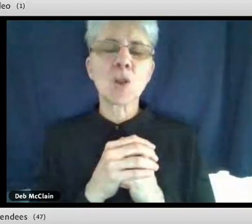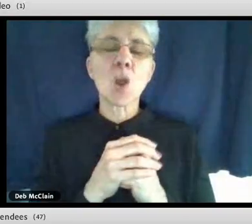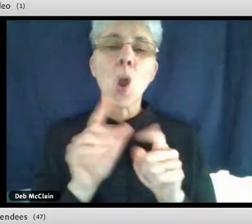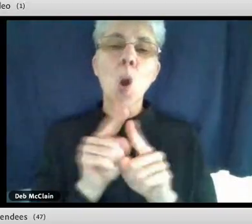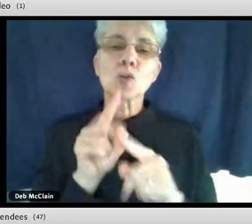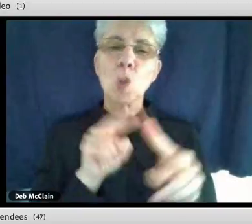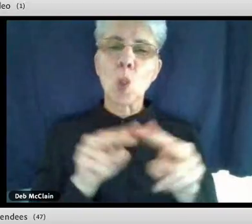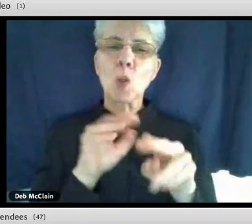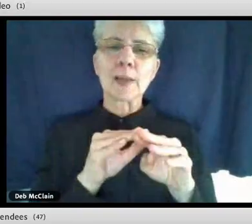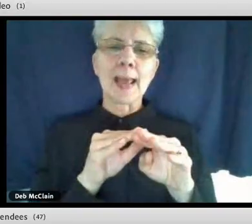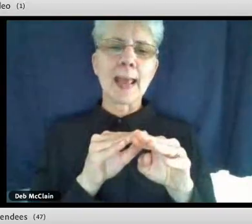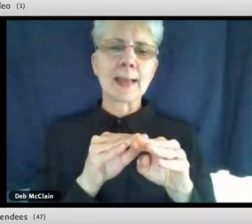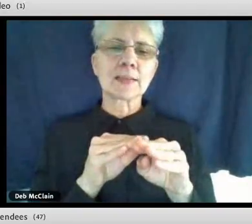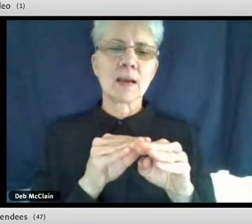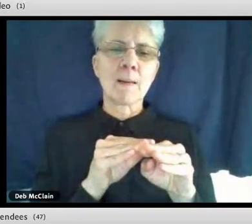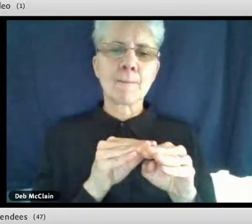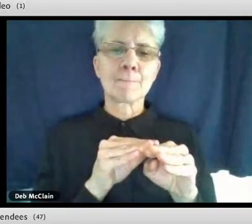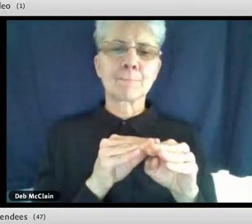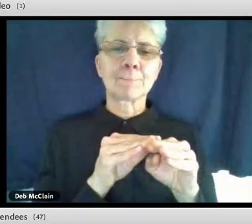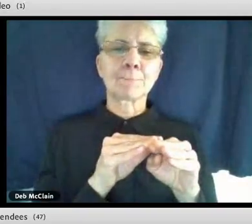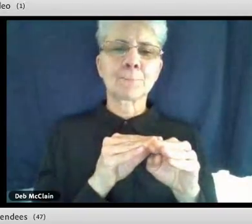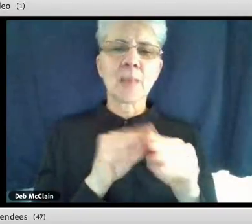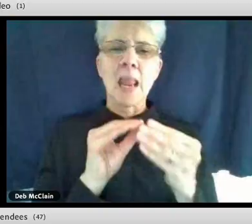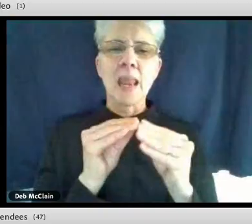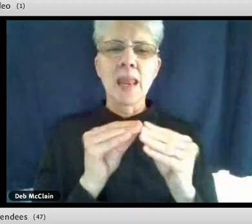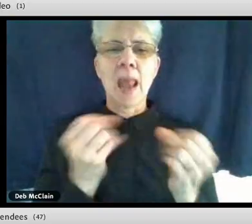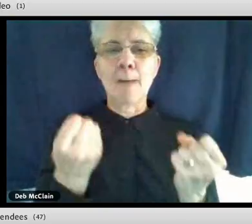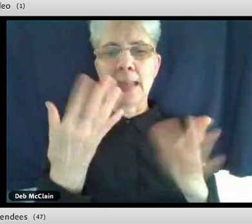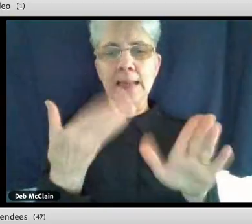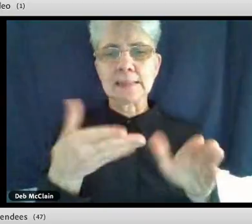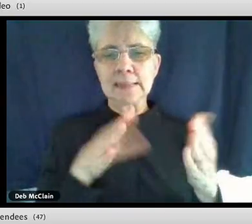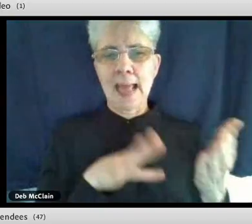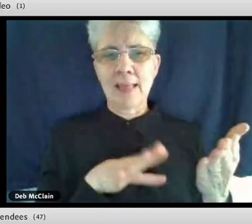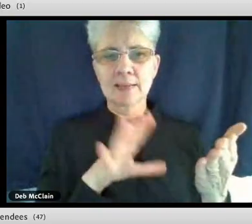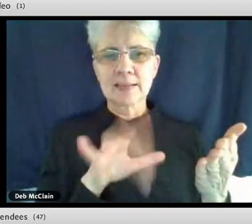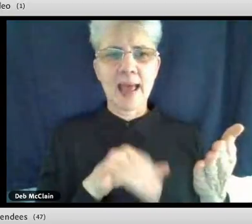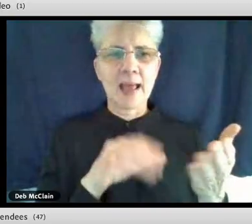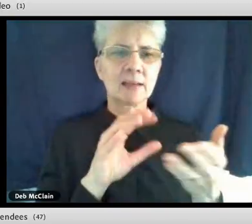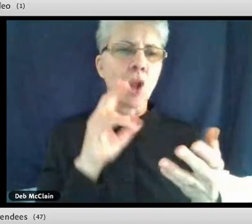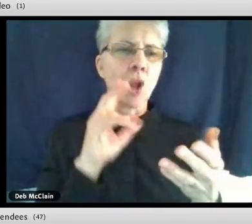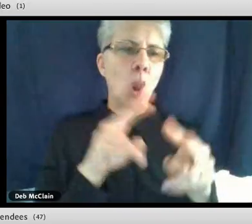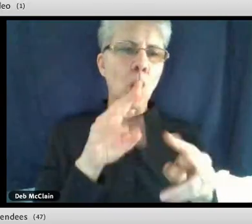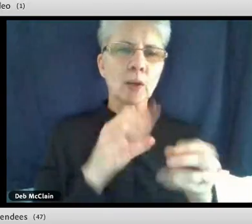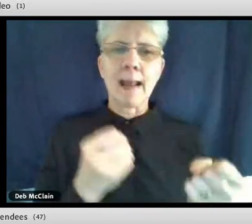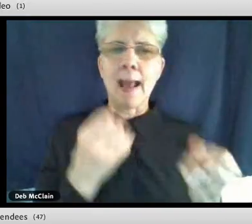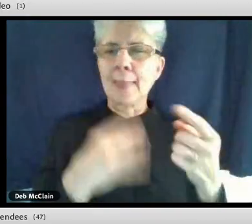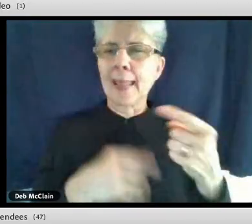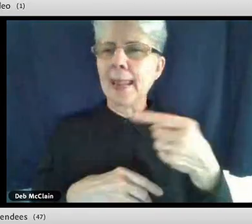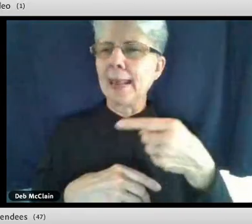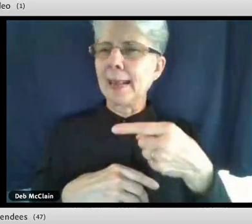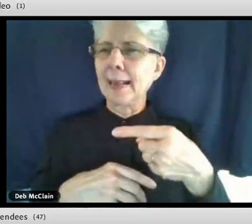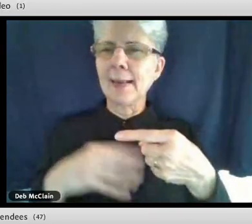You can also look at the number of deaths. You can look at the number of cases